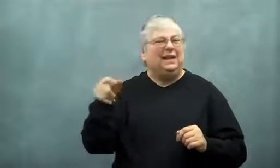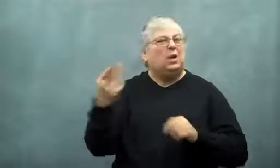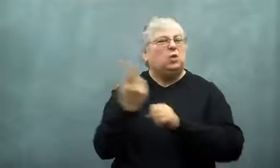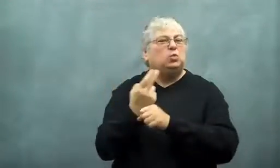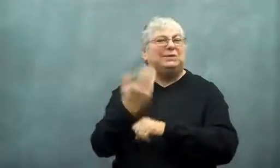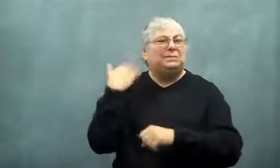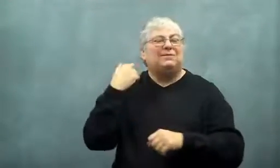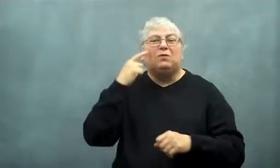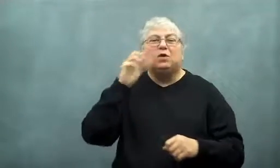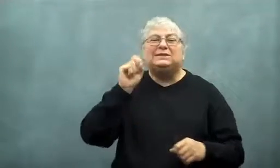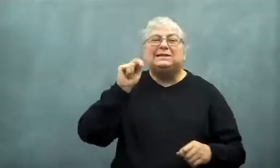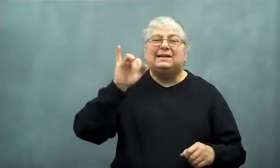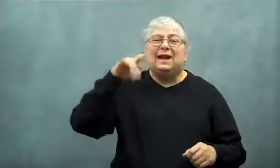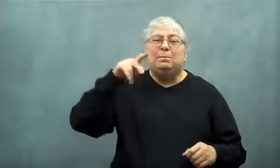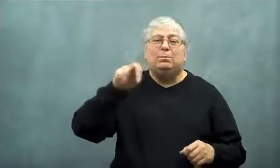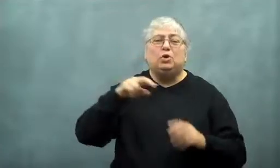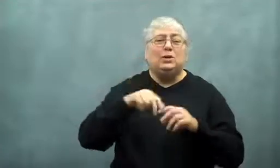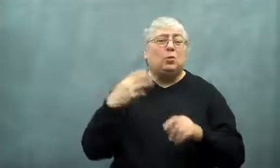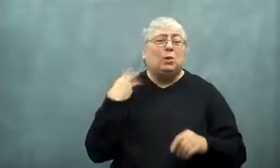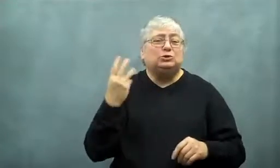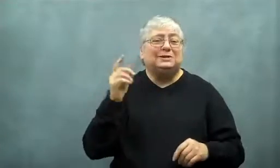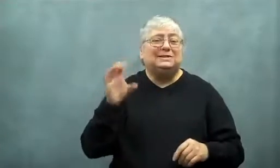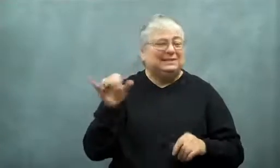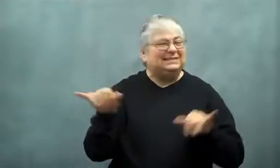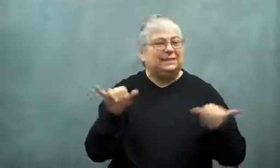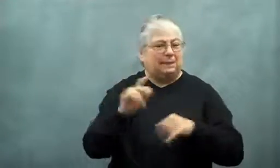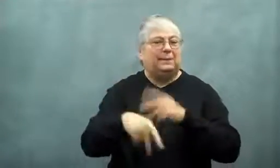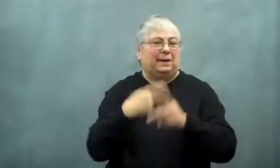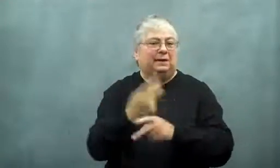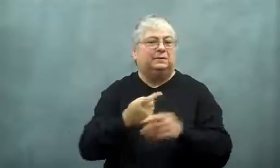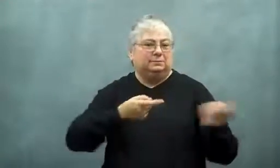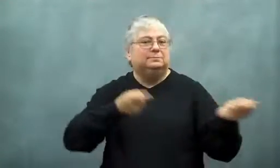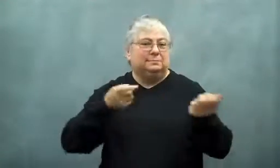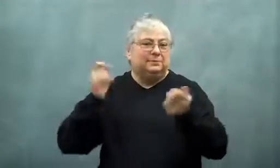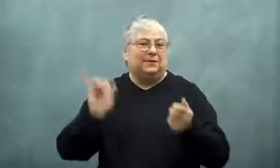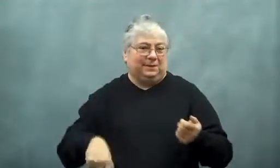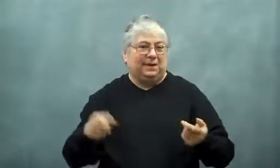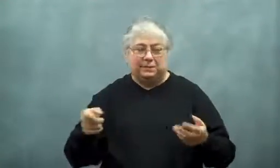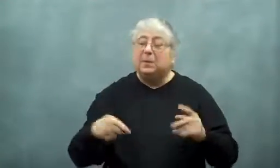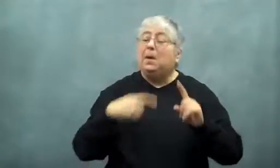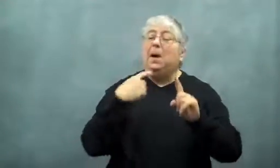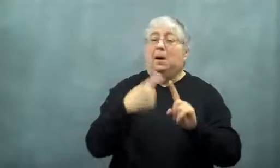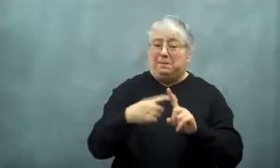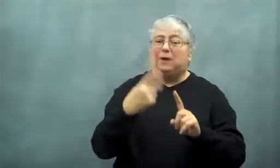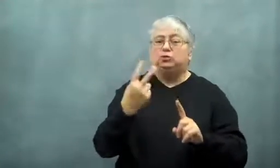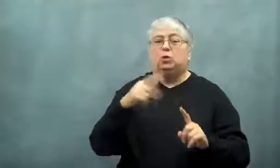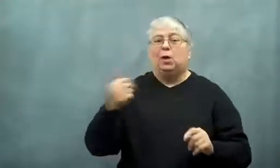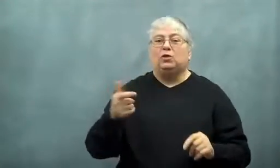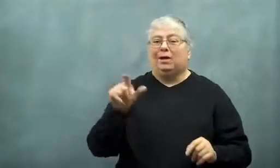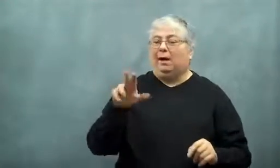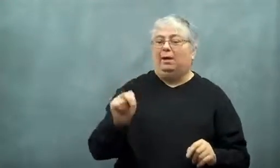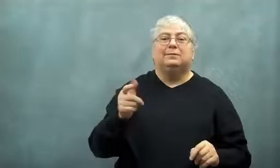It's the same kind of rifle used by the Washington, D.C. sniper.